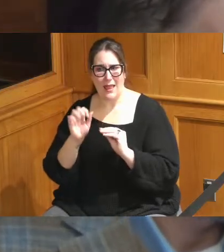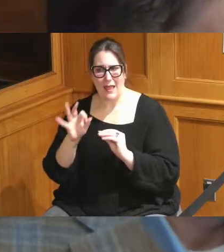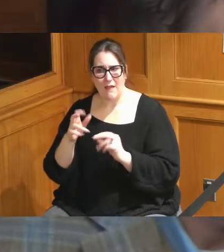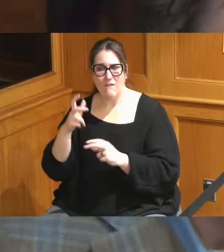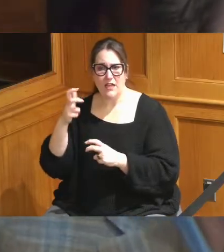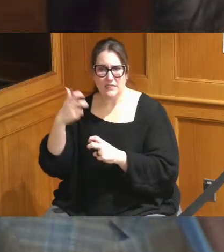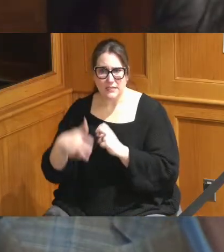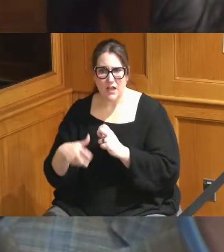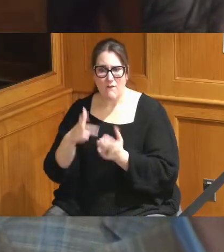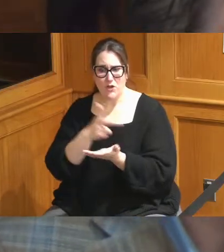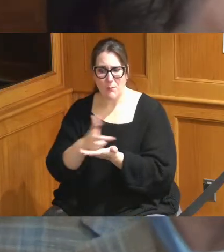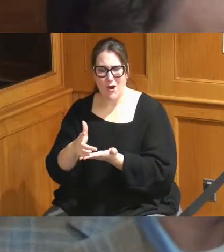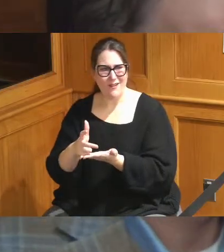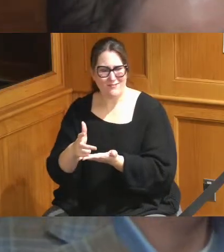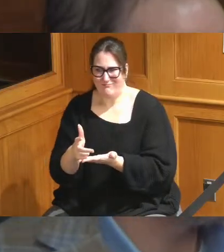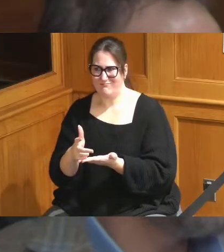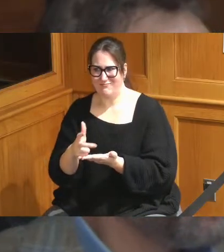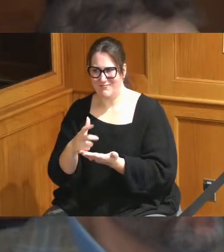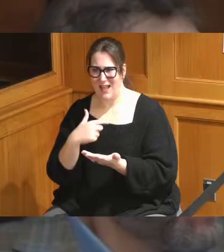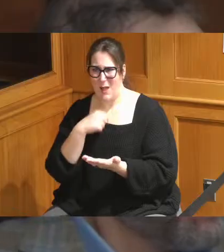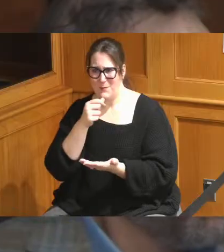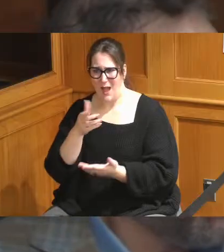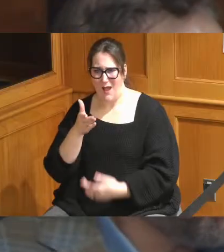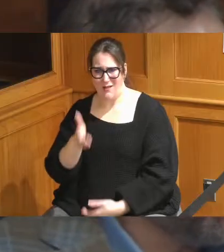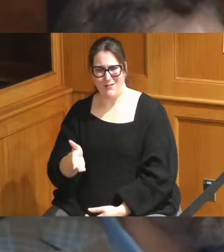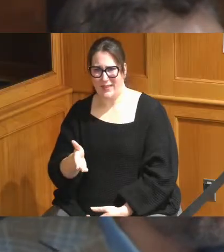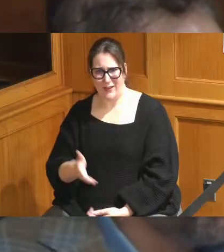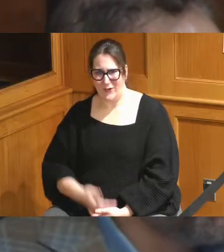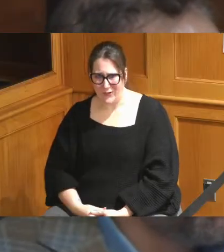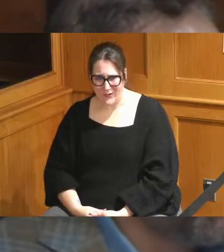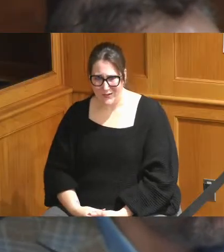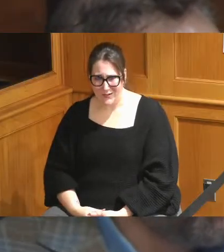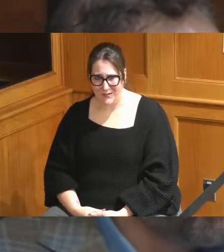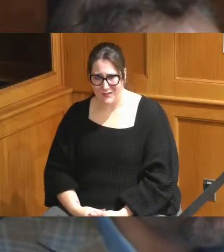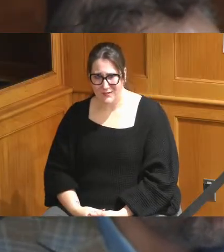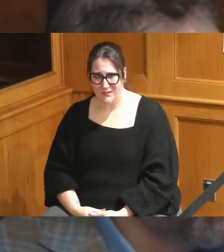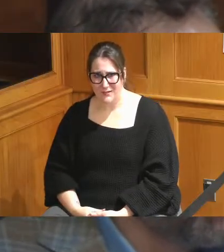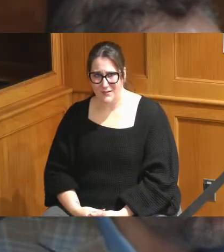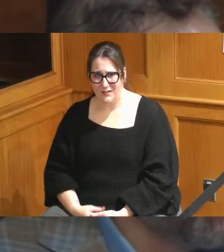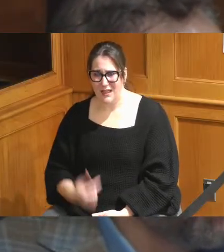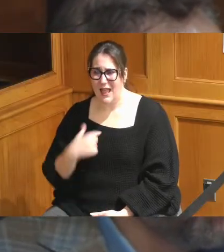I'm going to the suburbs. I ain't going down here and got to go get on two or three elevators and